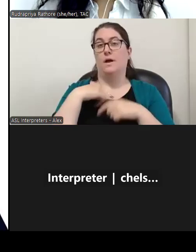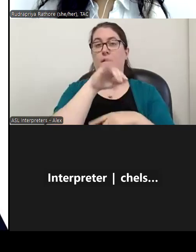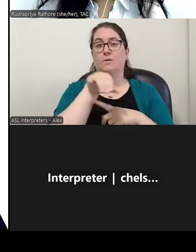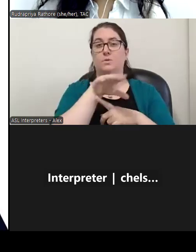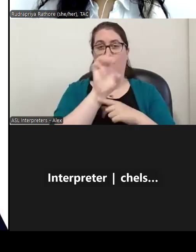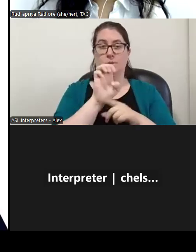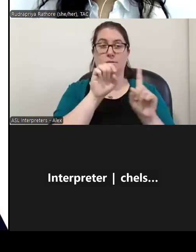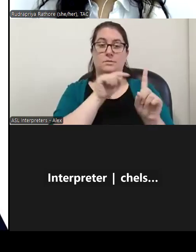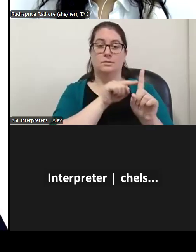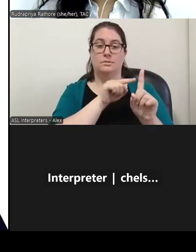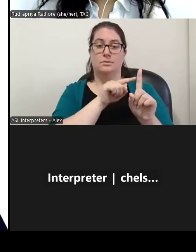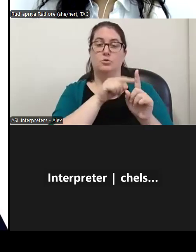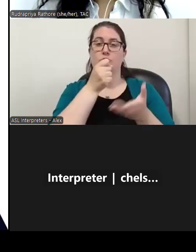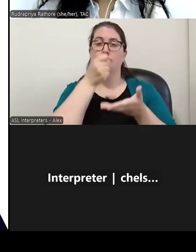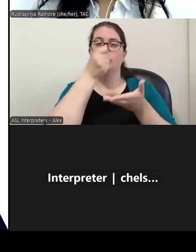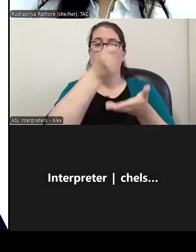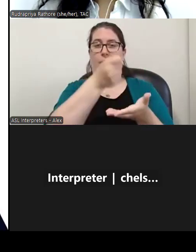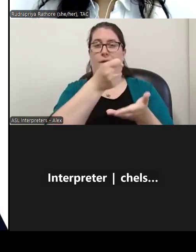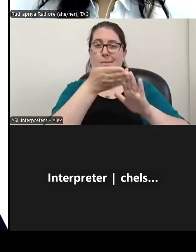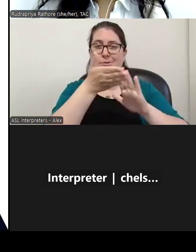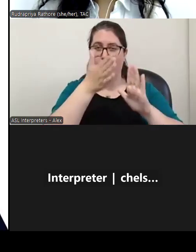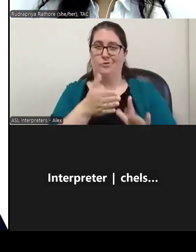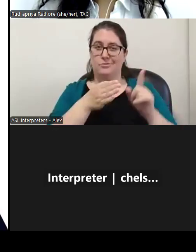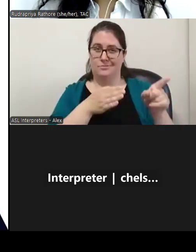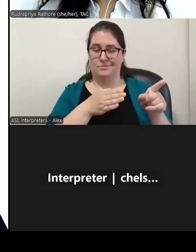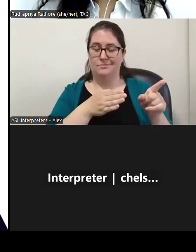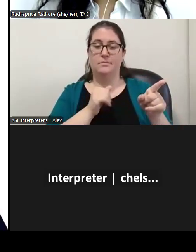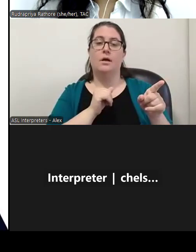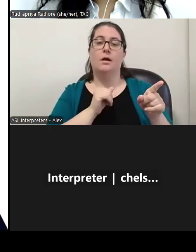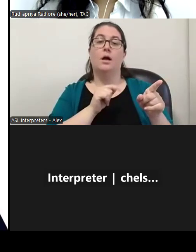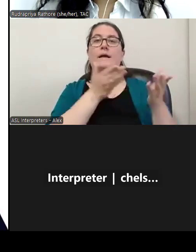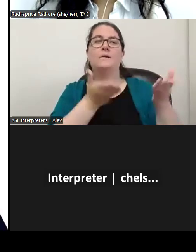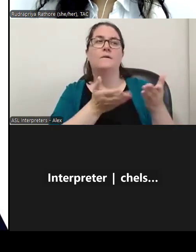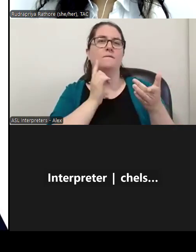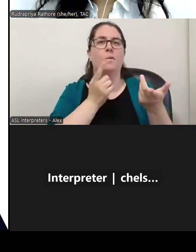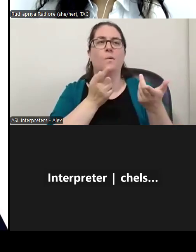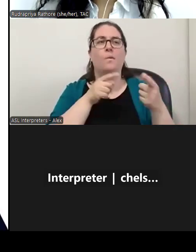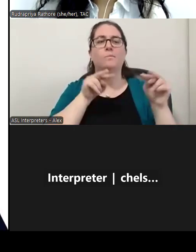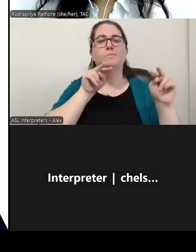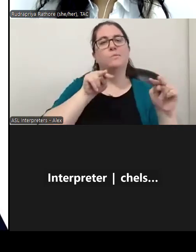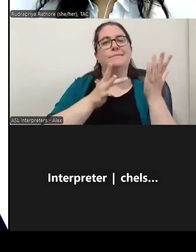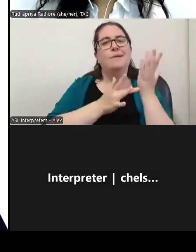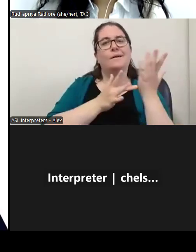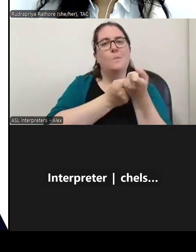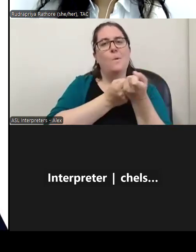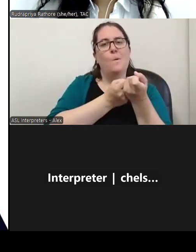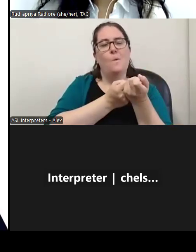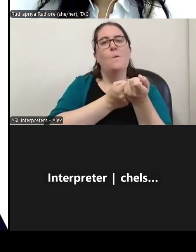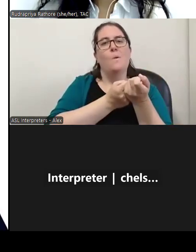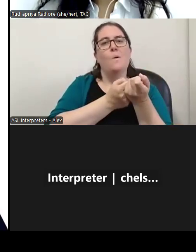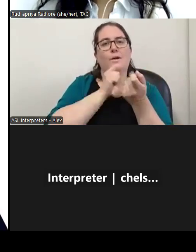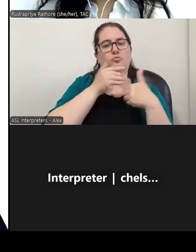and outreach administrator um she is here to manage the technical aspects of our session